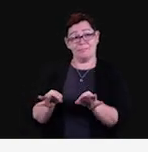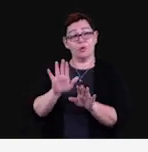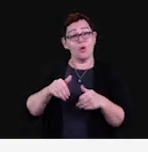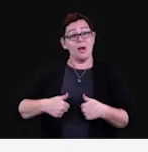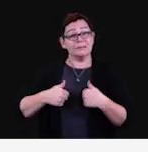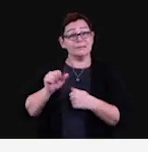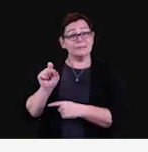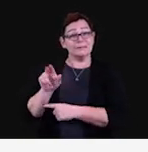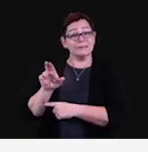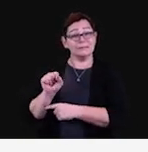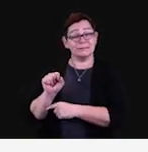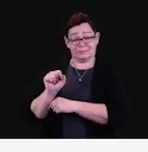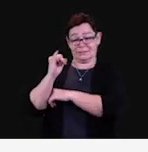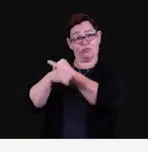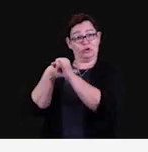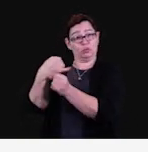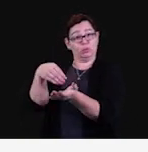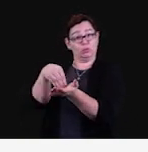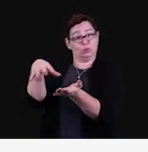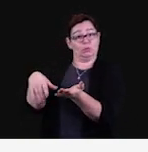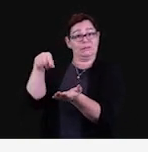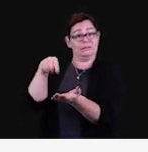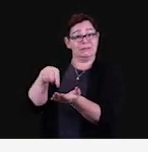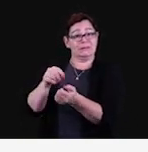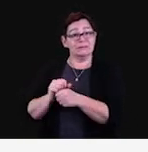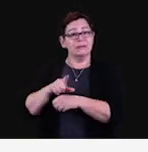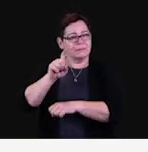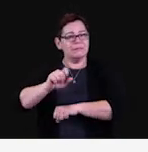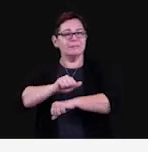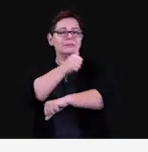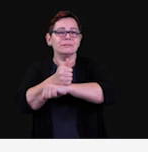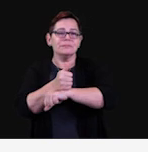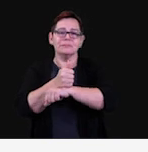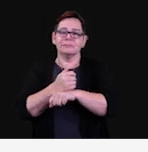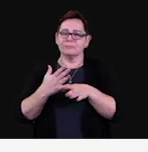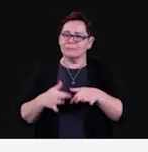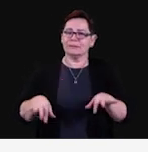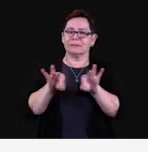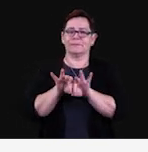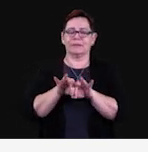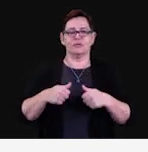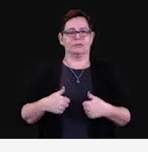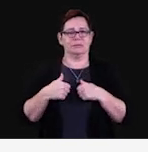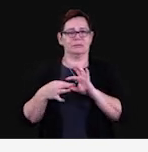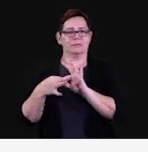student, you establish significant residential ties with Canada if you: